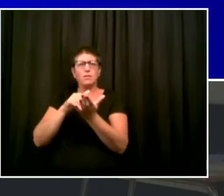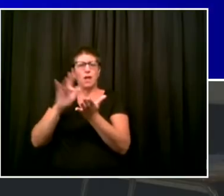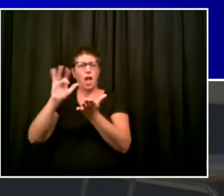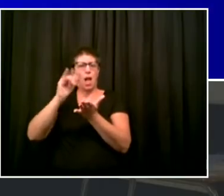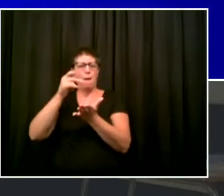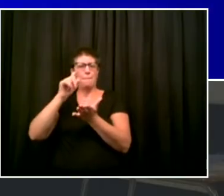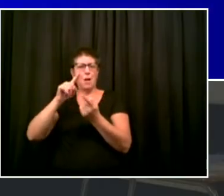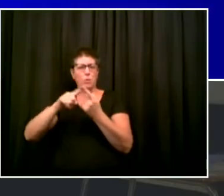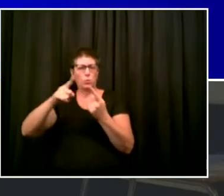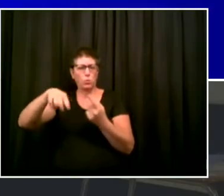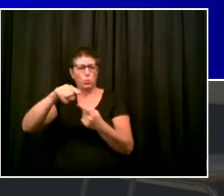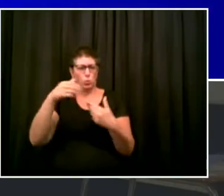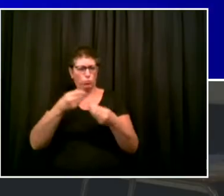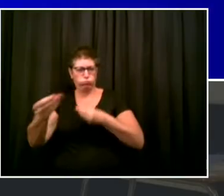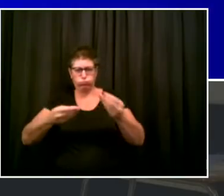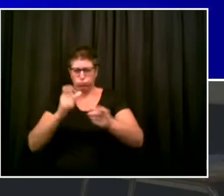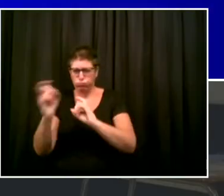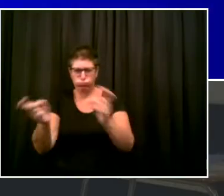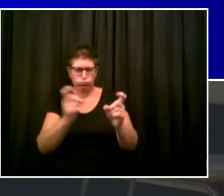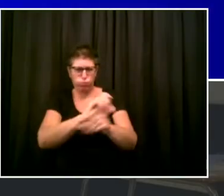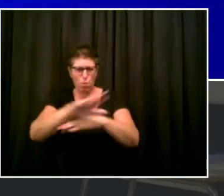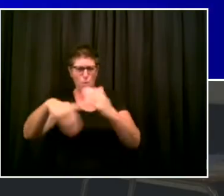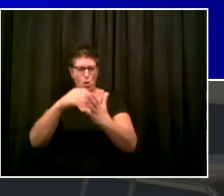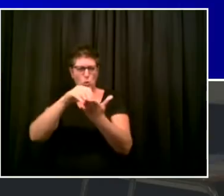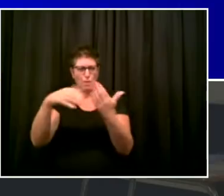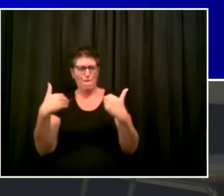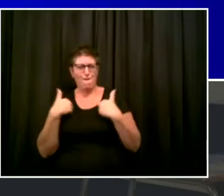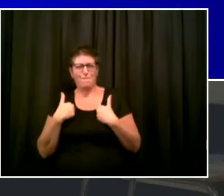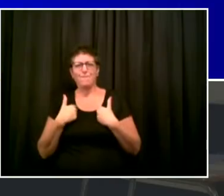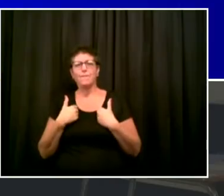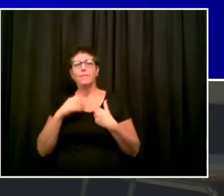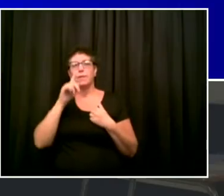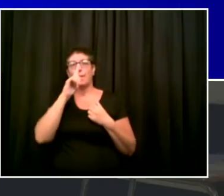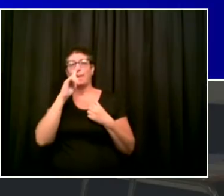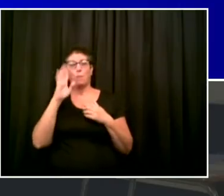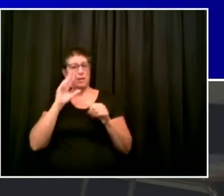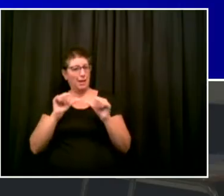PAiDS HAVE BEEN DISTRIBUTED FOR FREE TO KIDS WHO NEED THEM,AN D